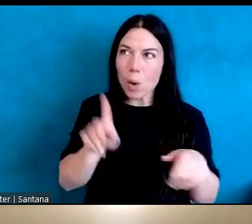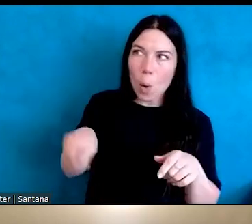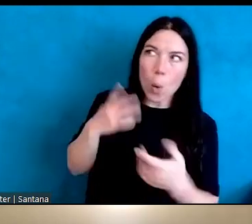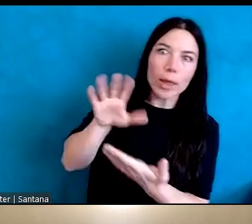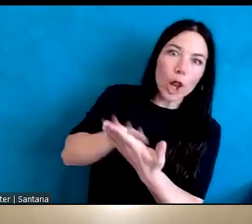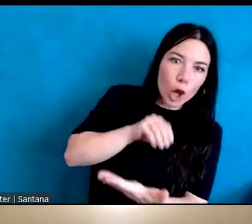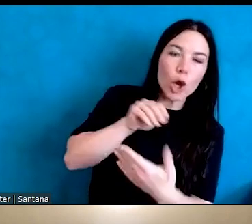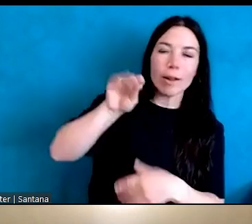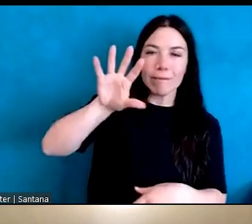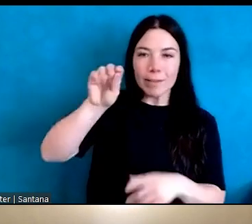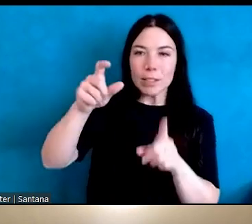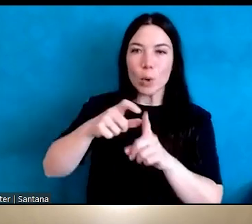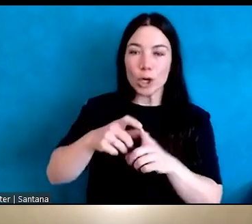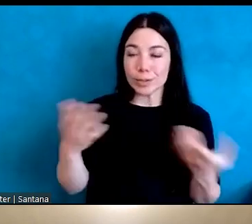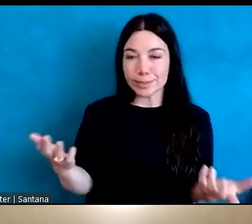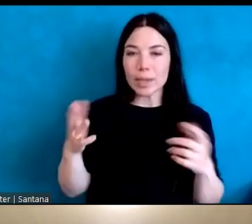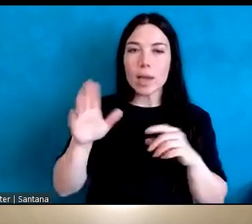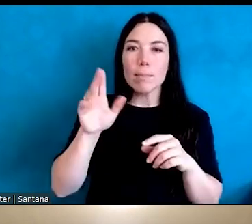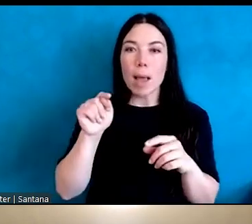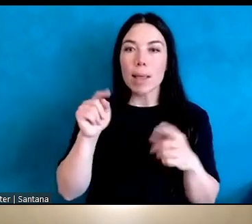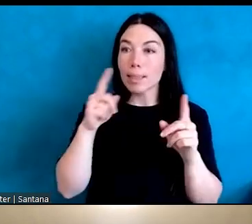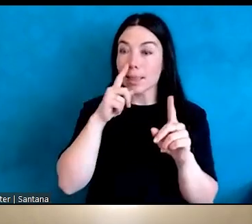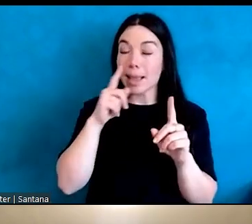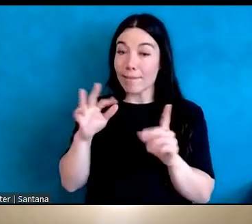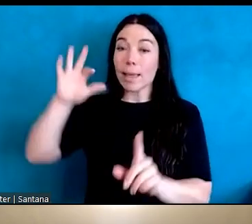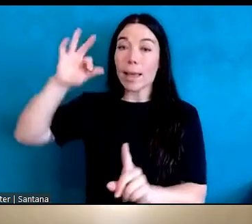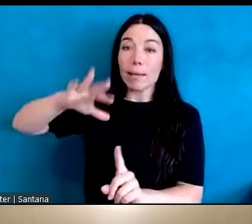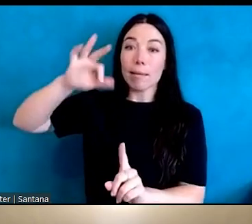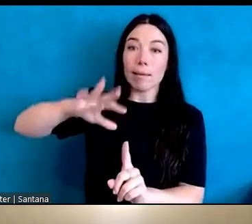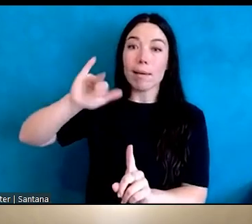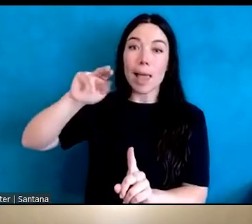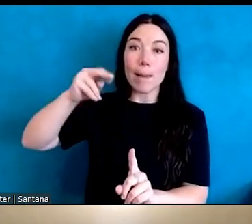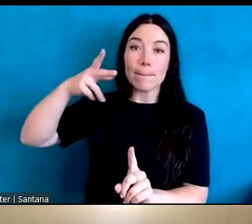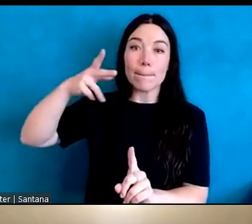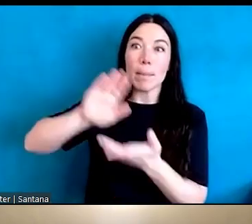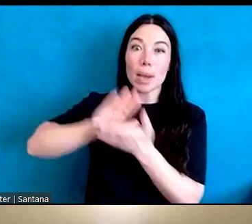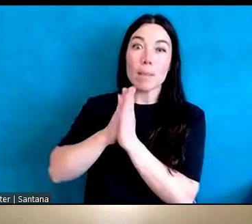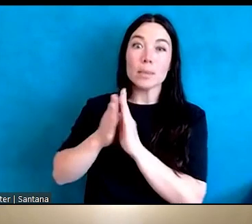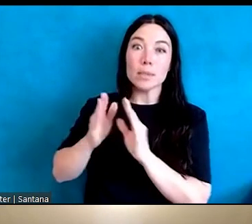And the complexity of the input and the way we use language means that being able to map how the input